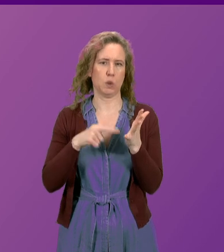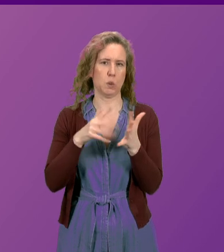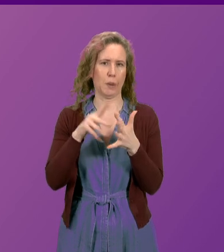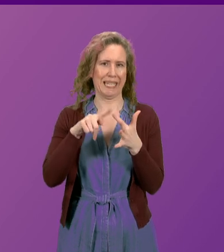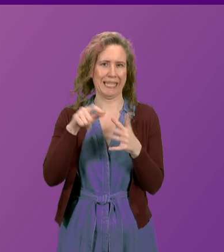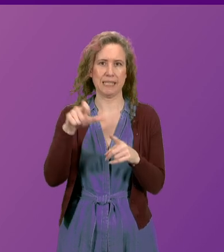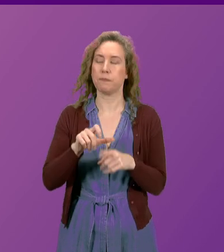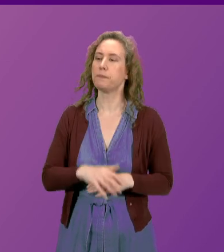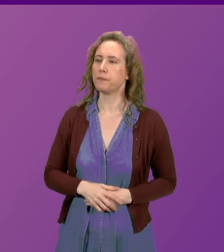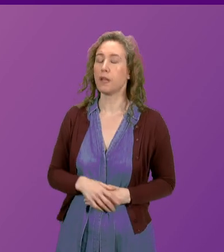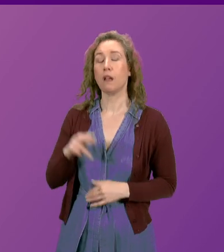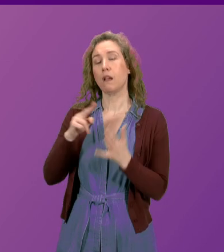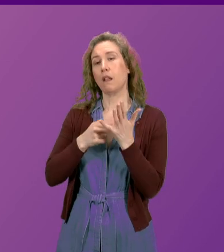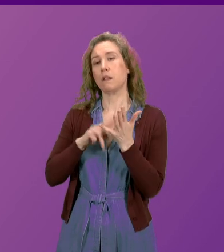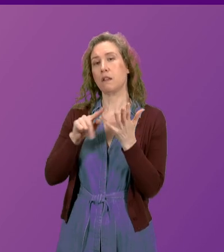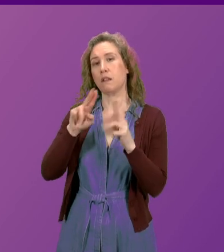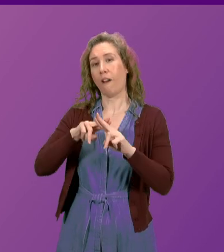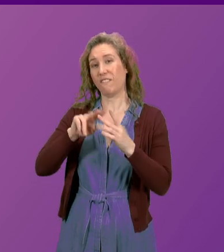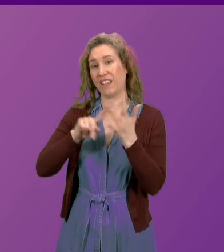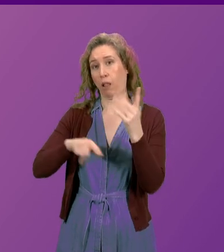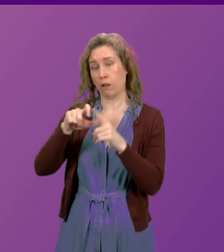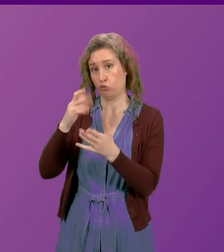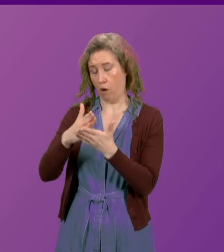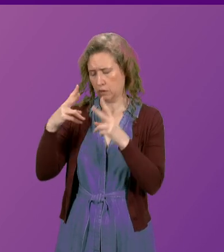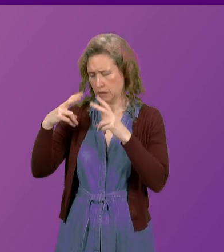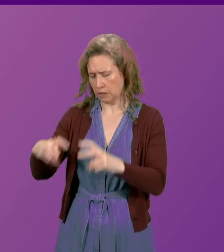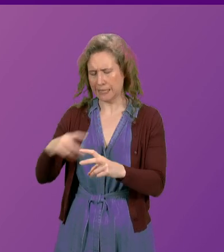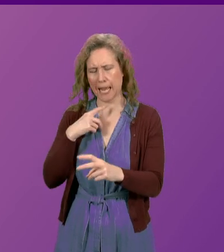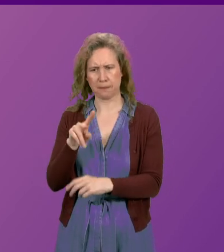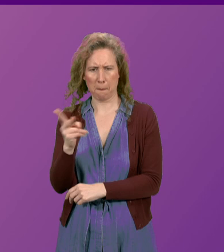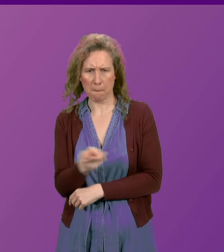Analysis by the Nuffield Trust has indicated that both Labour’s and the Tories’ plans for